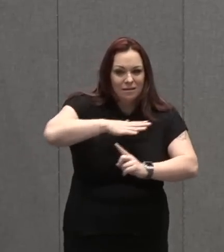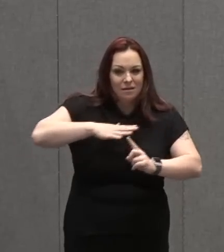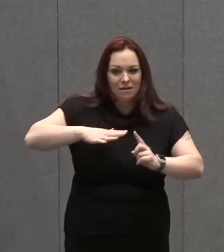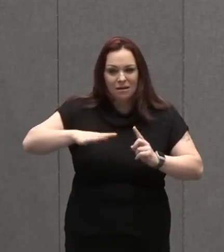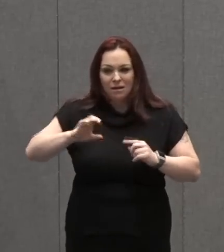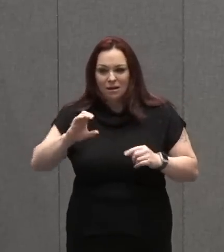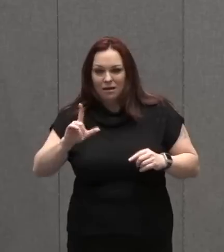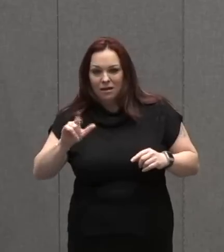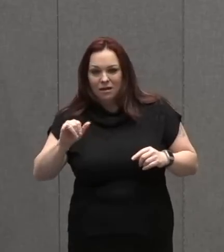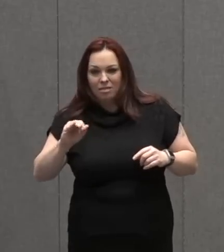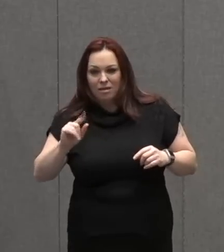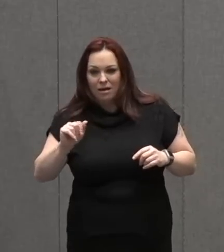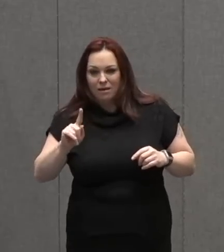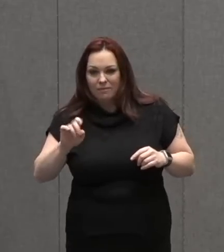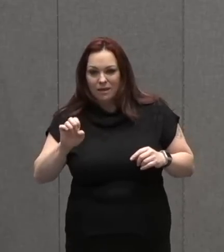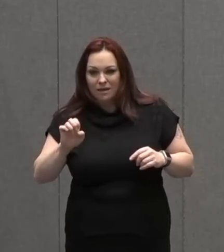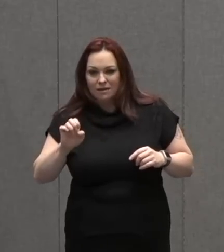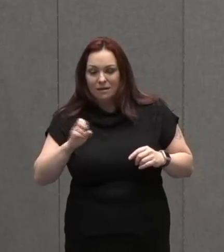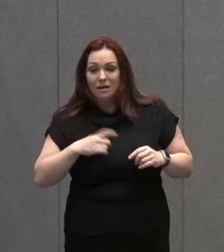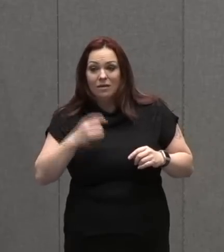Or what if we get some rain?